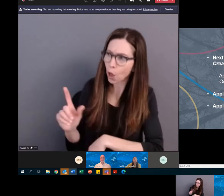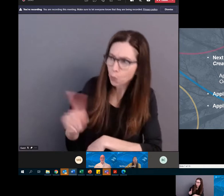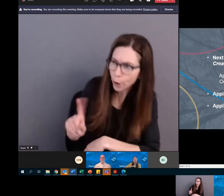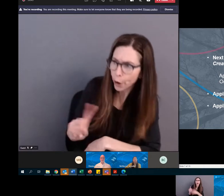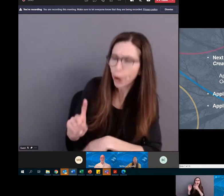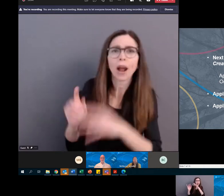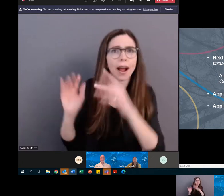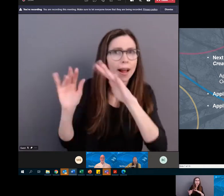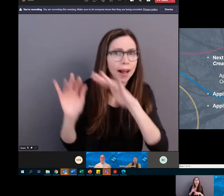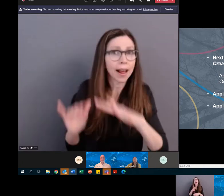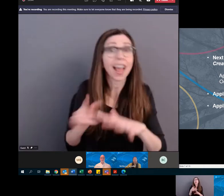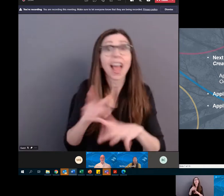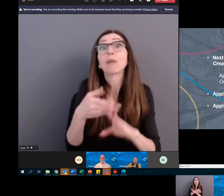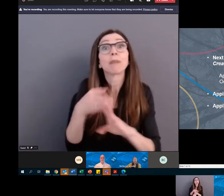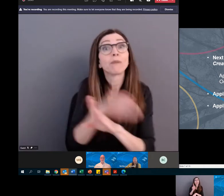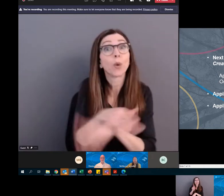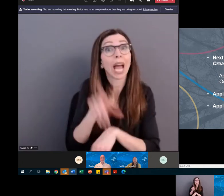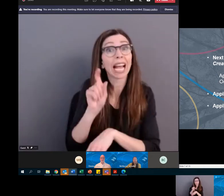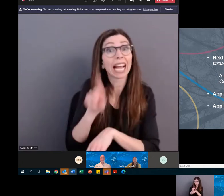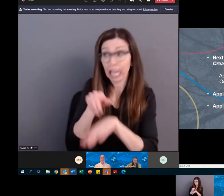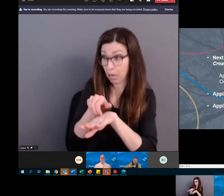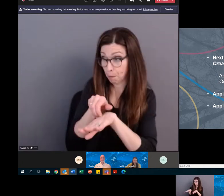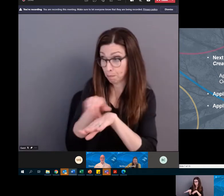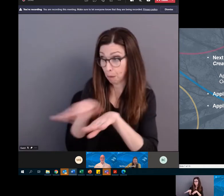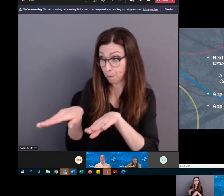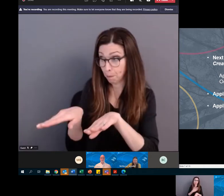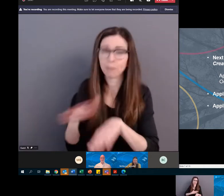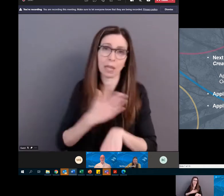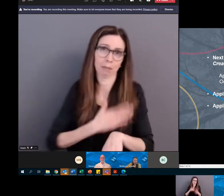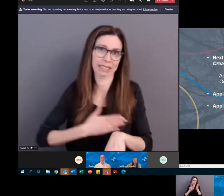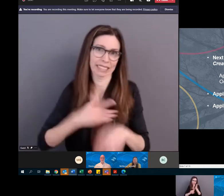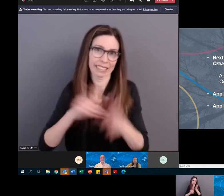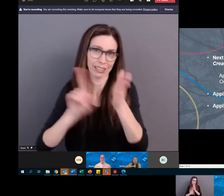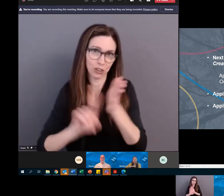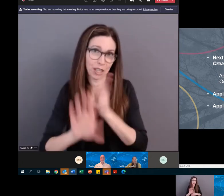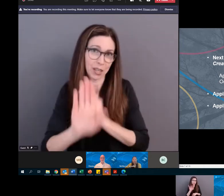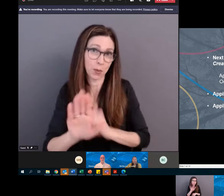check your application for spelling mistakes and grammatical errors.